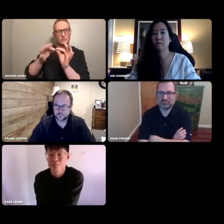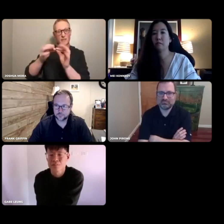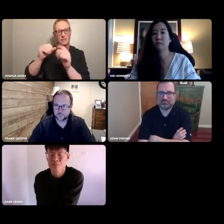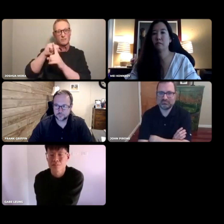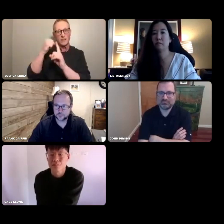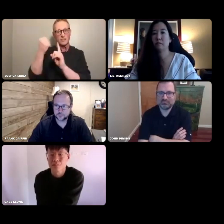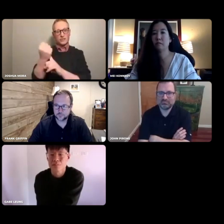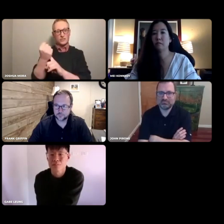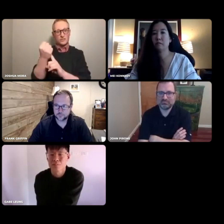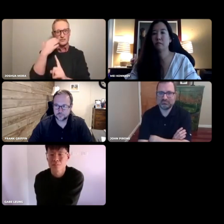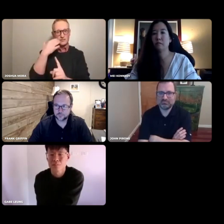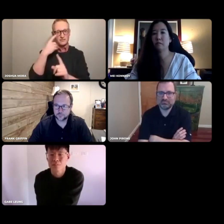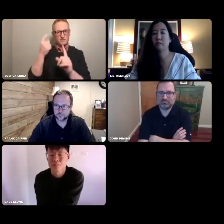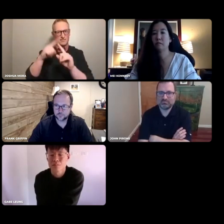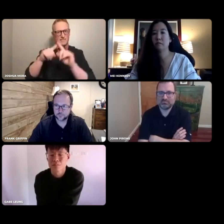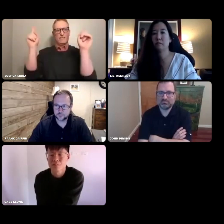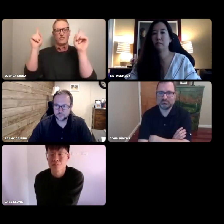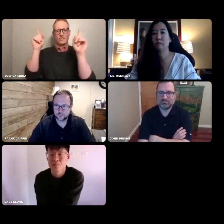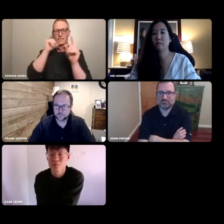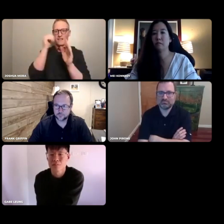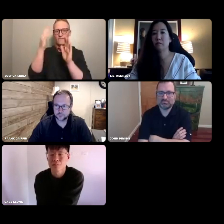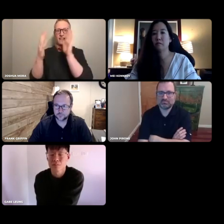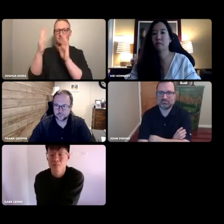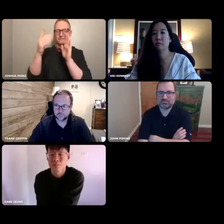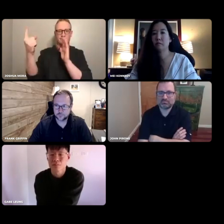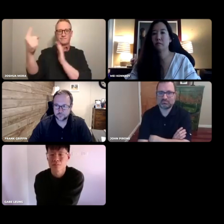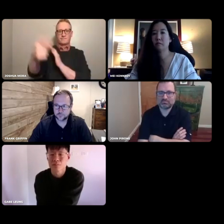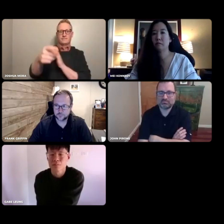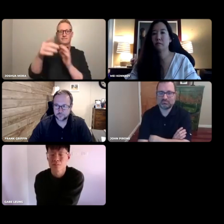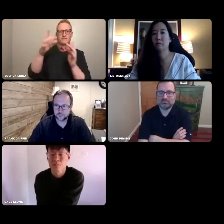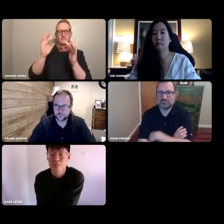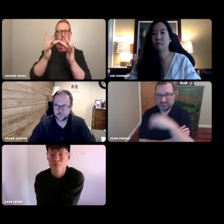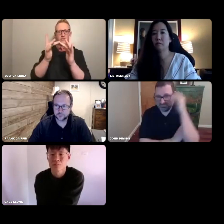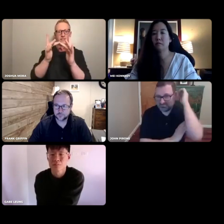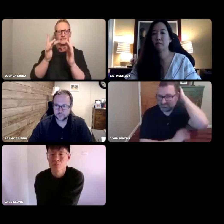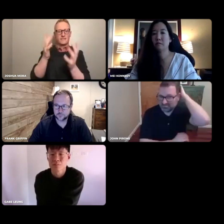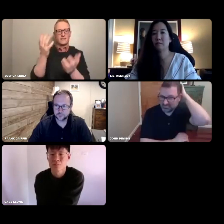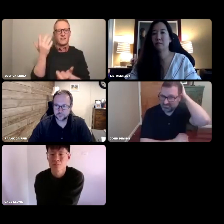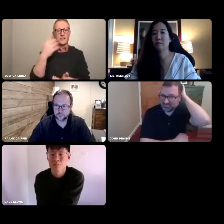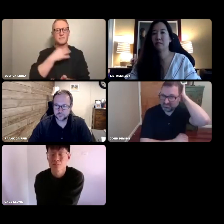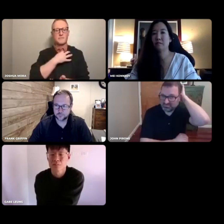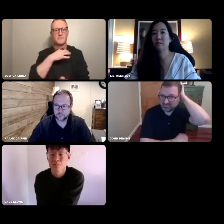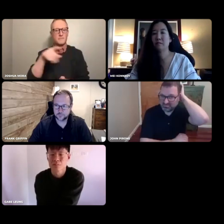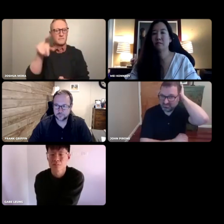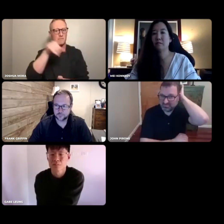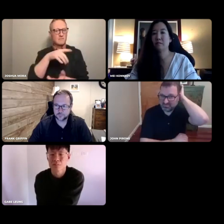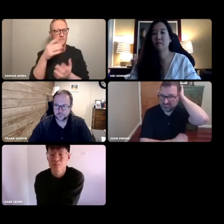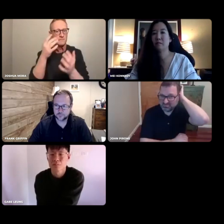For interpreters, it's a new situation. Dealing with the interpreter online.